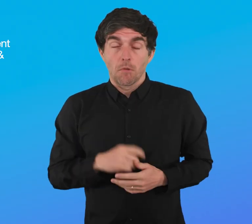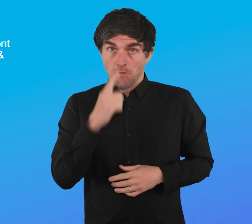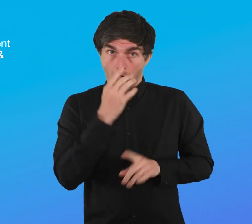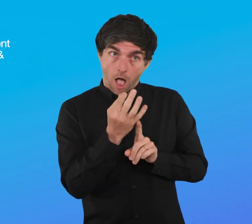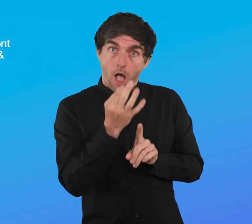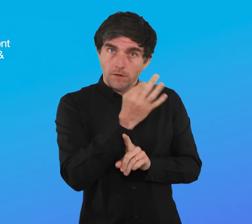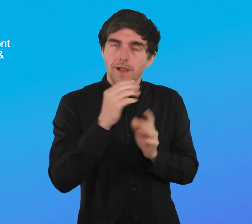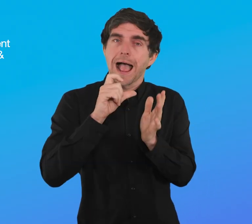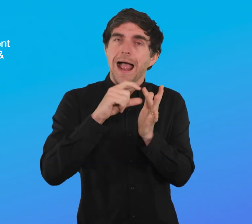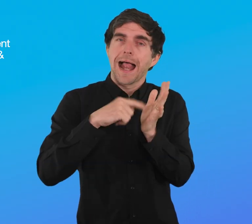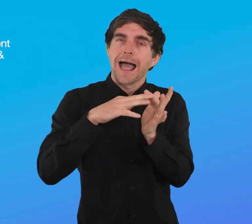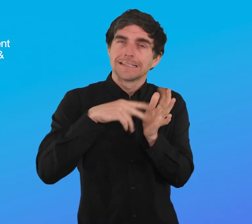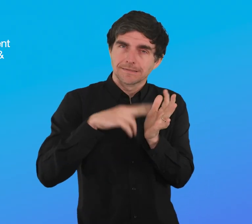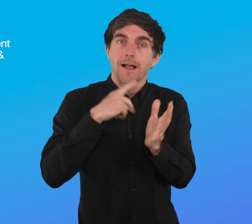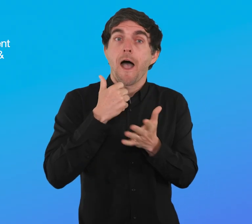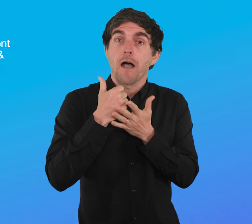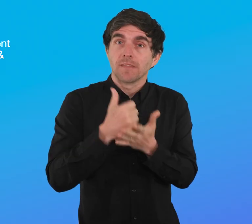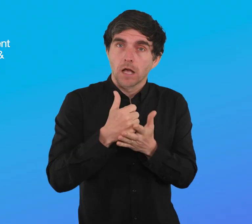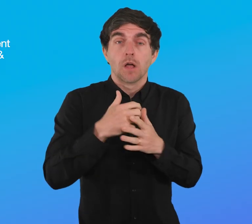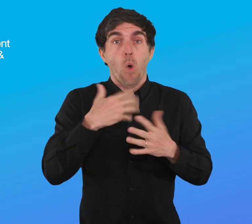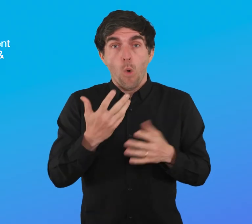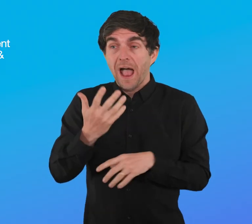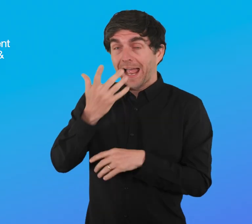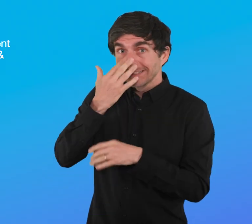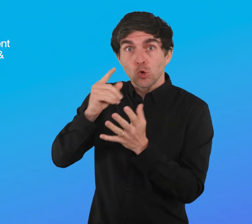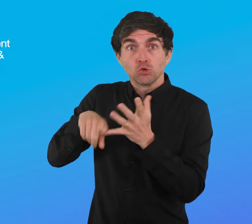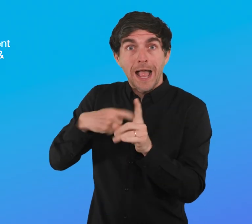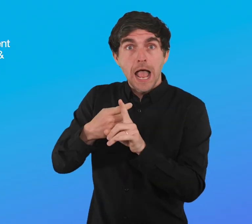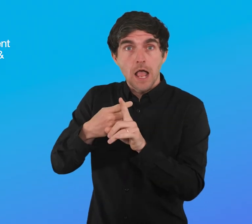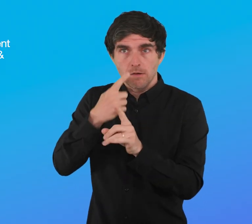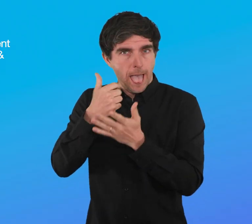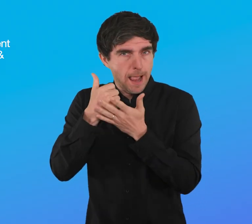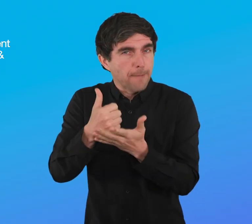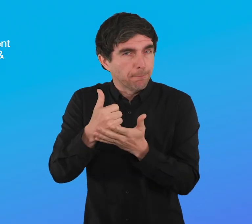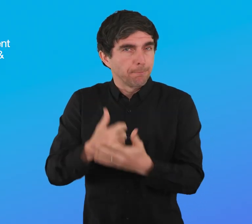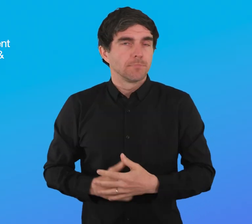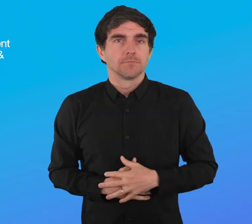You can also ask Citizens Advice or Age UK for help.